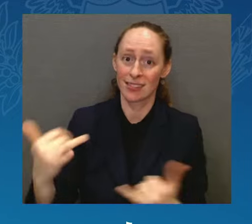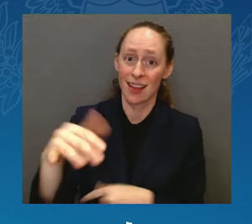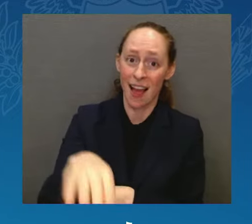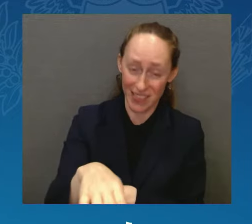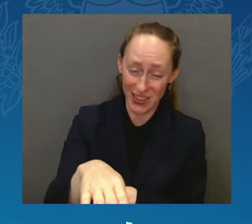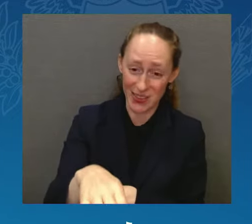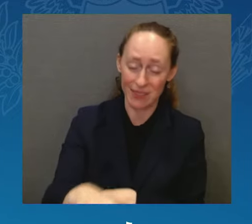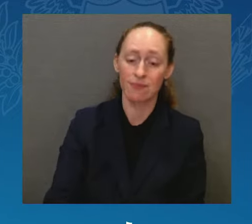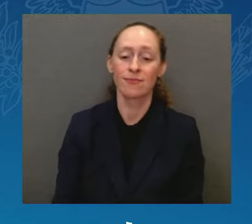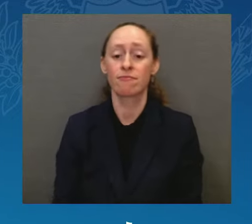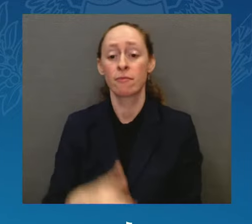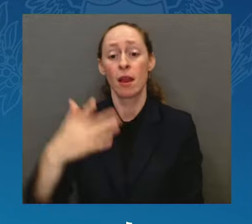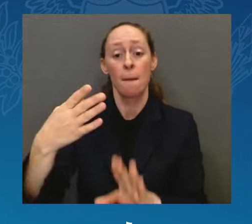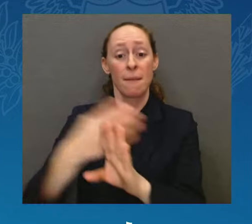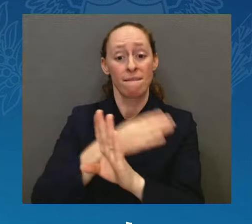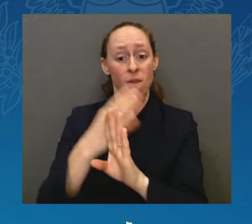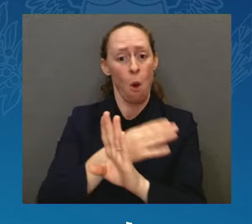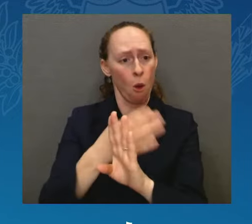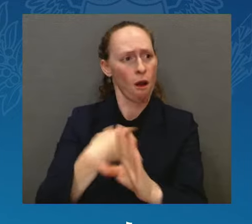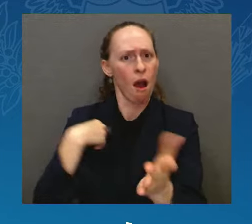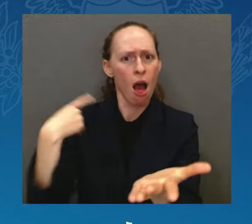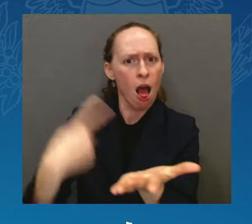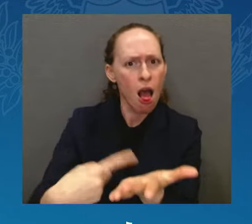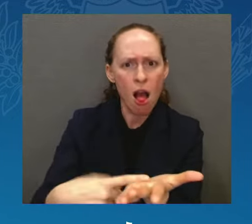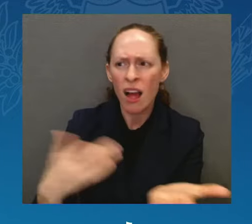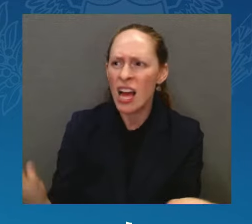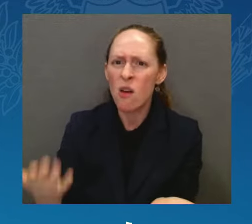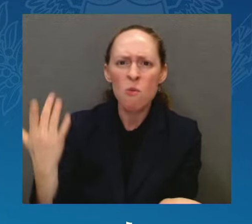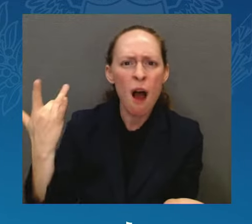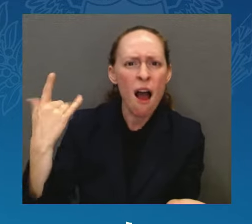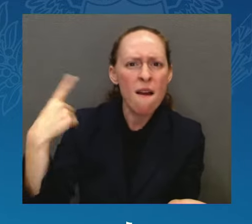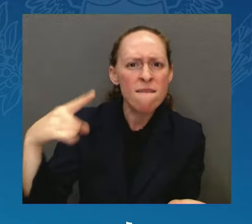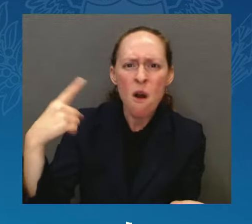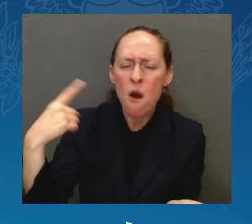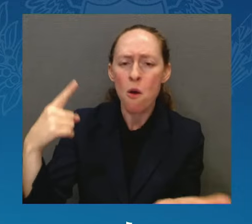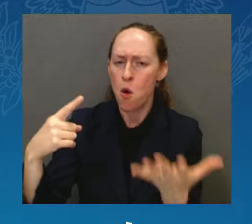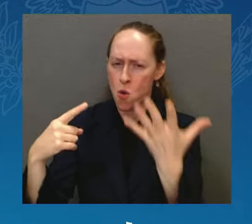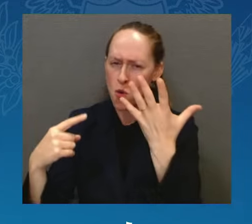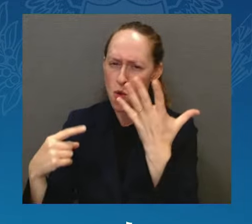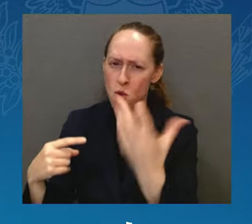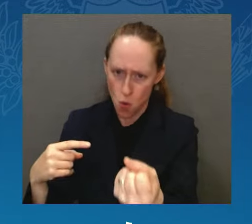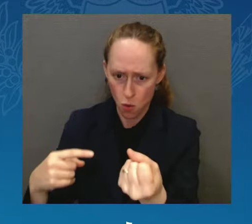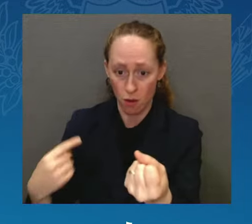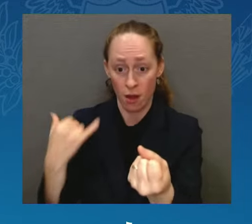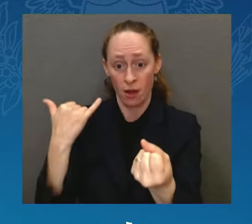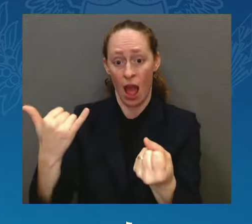I do want to say a word about the conflict that have -- has ensued as a result